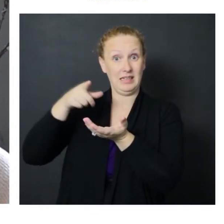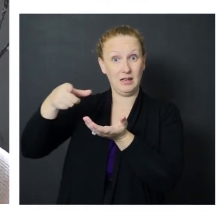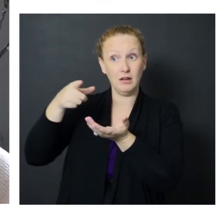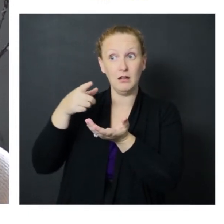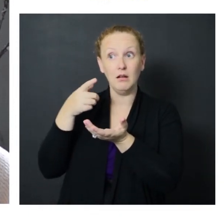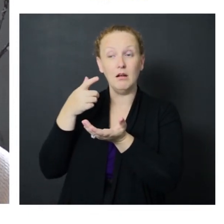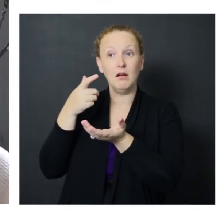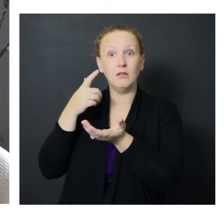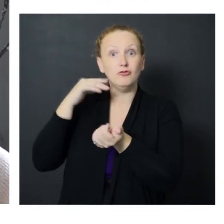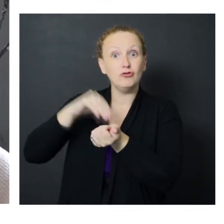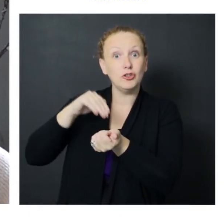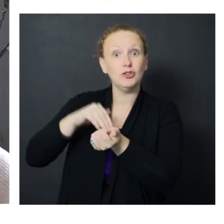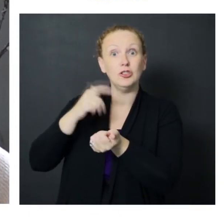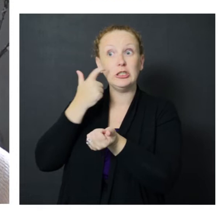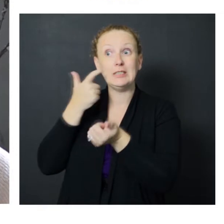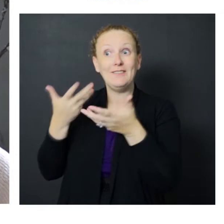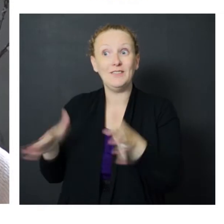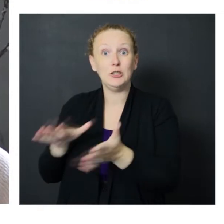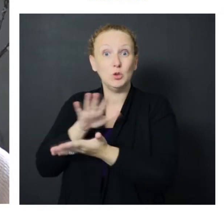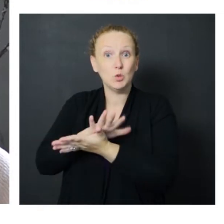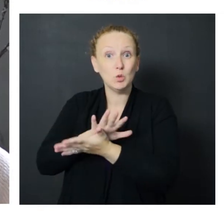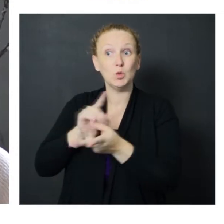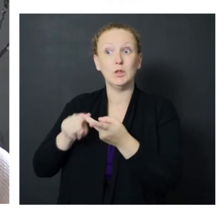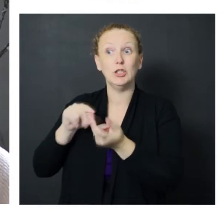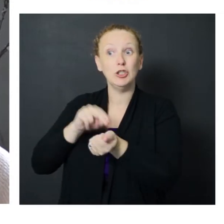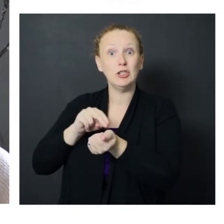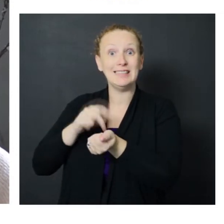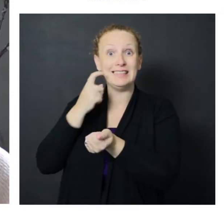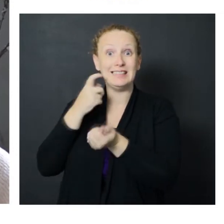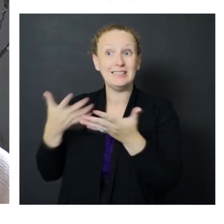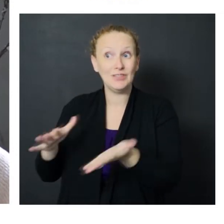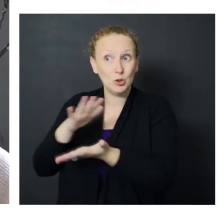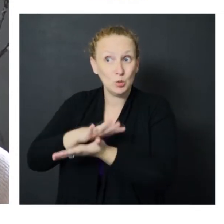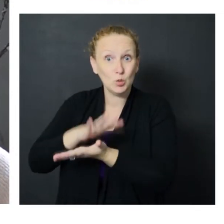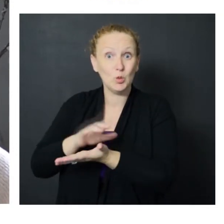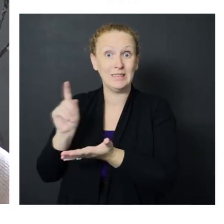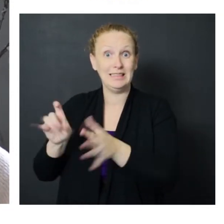exams, nursing extra qualification exams. All of that came to, came to hold.